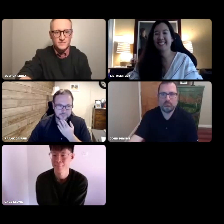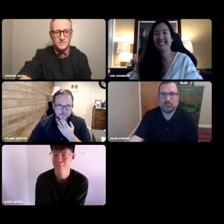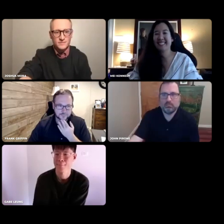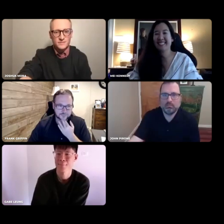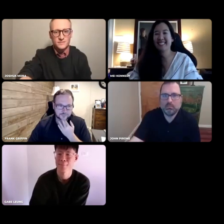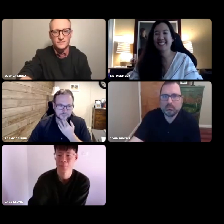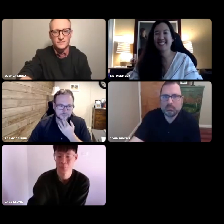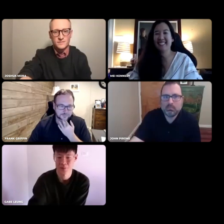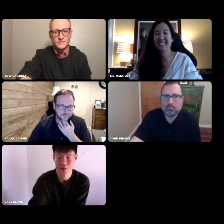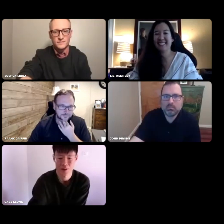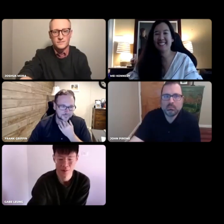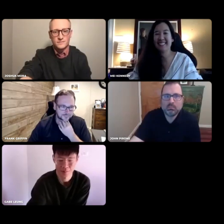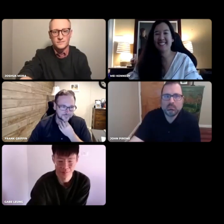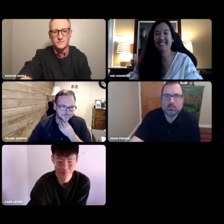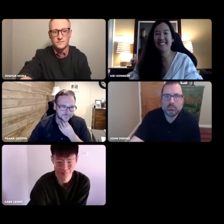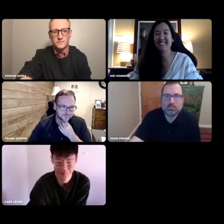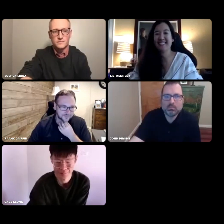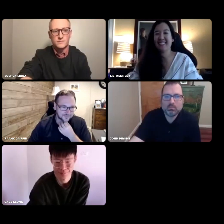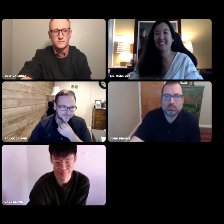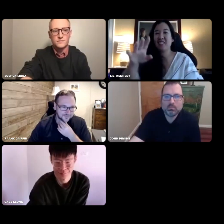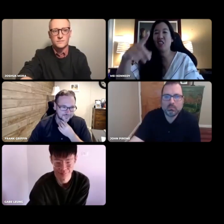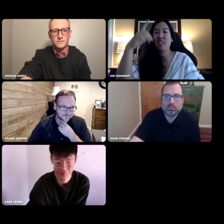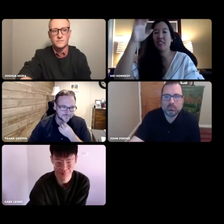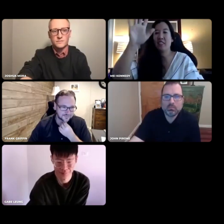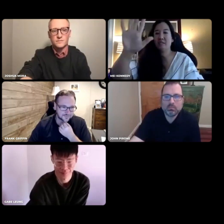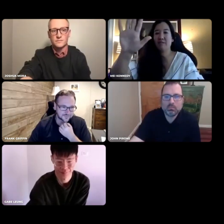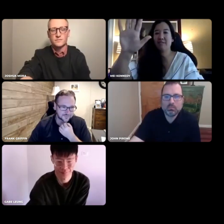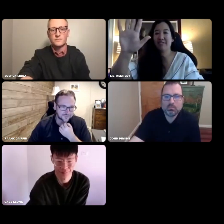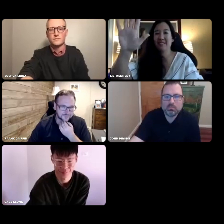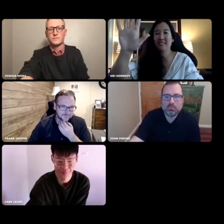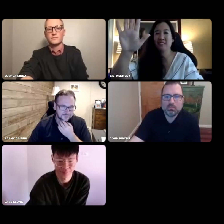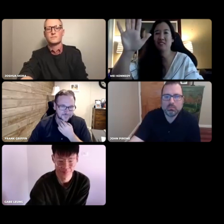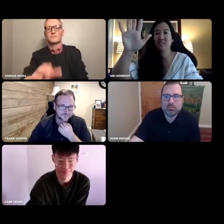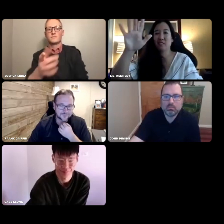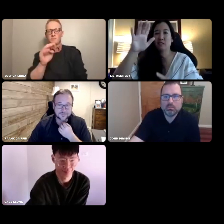The screen share is so small, I really can't see them.